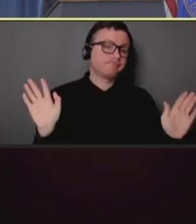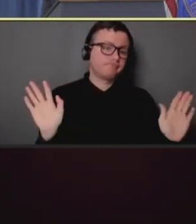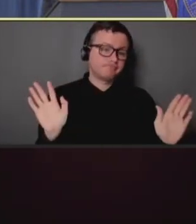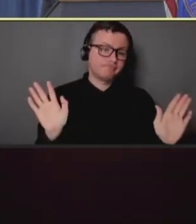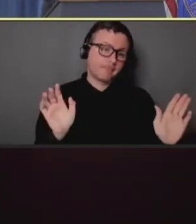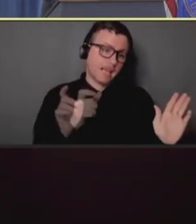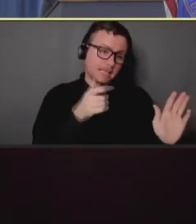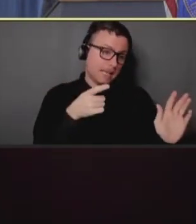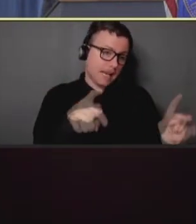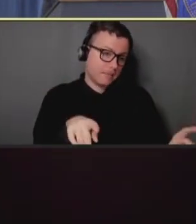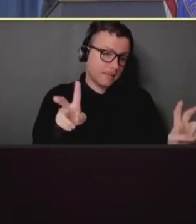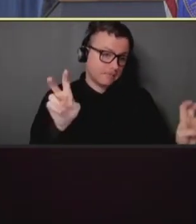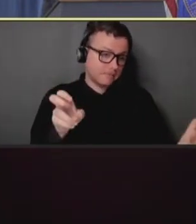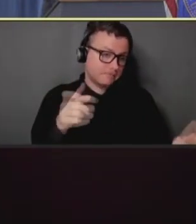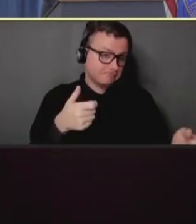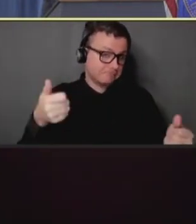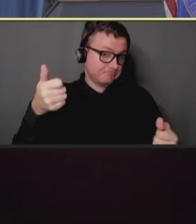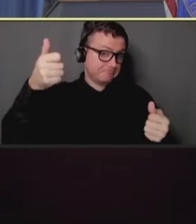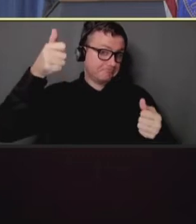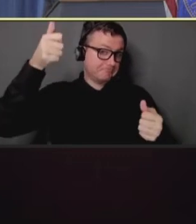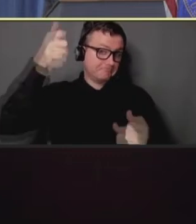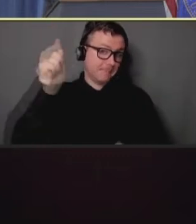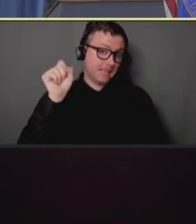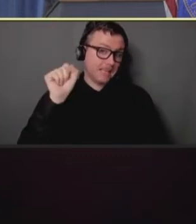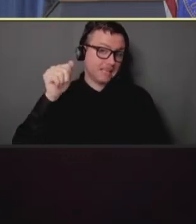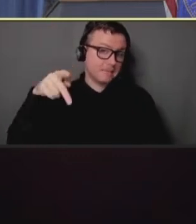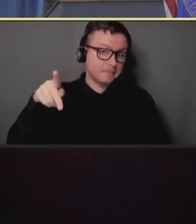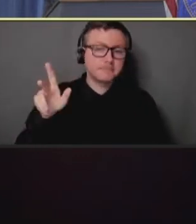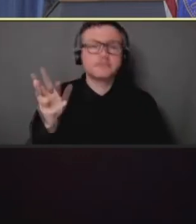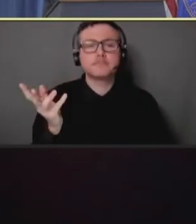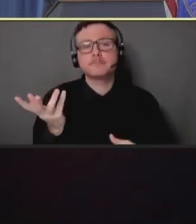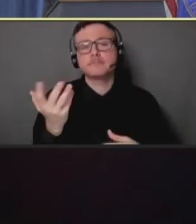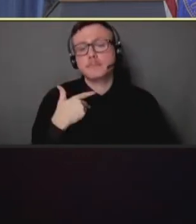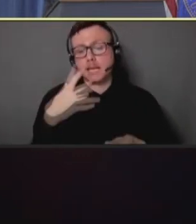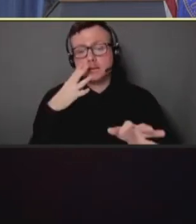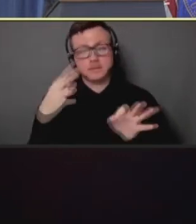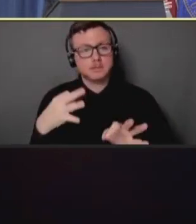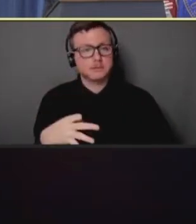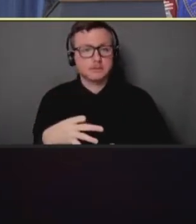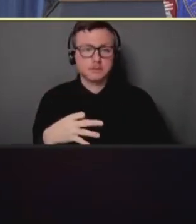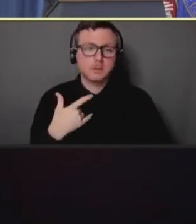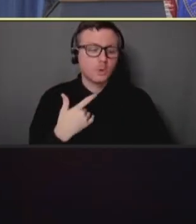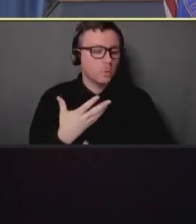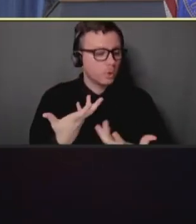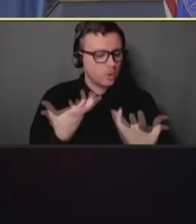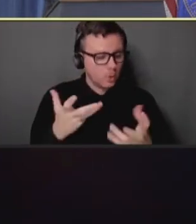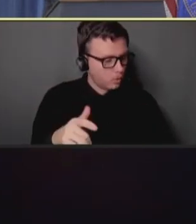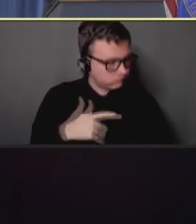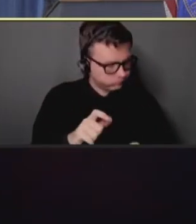The powers that be, ASIP, made the decision, we don't want to make changes, we're okay,